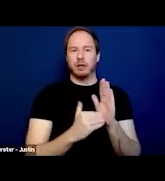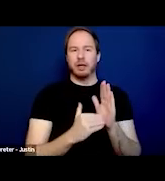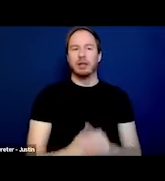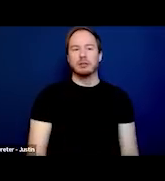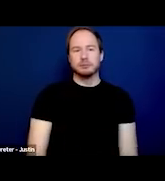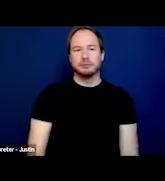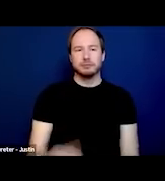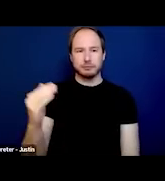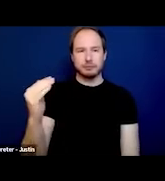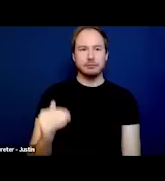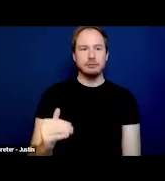Next slide.